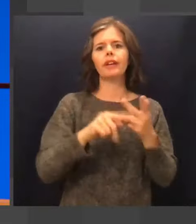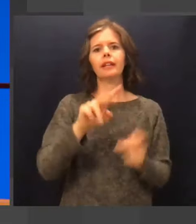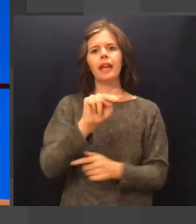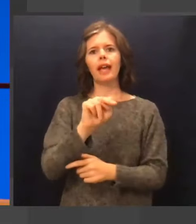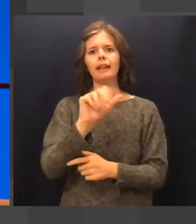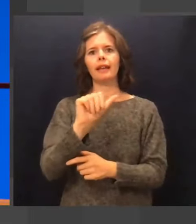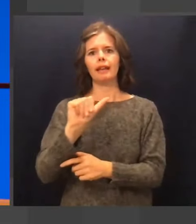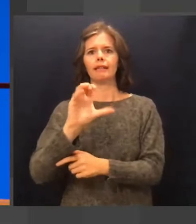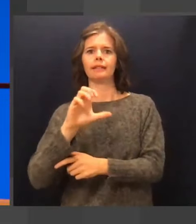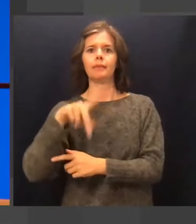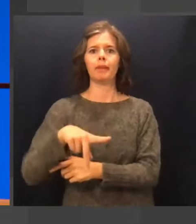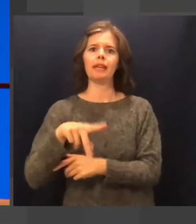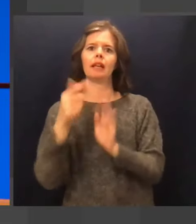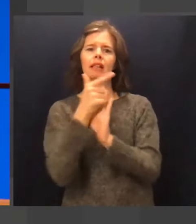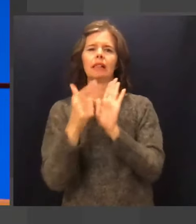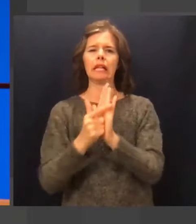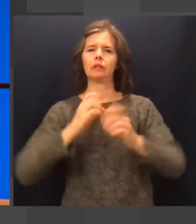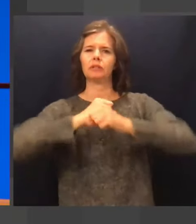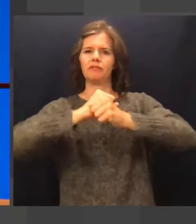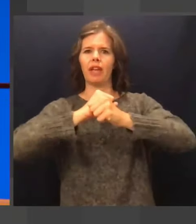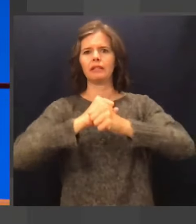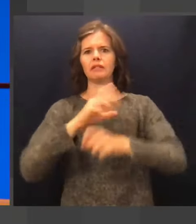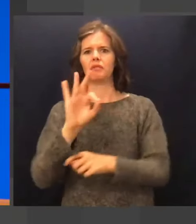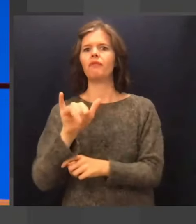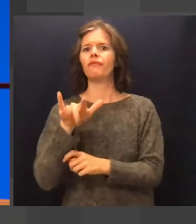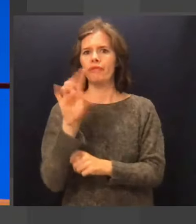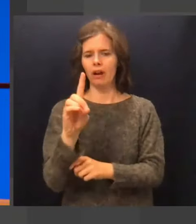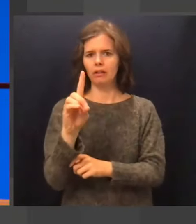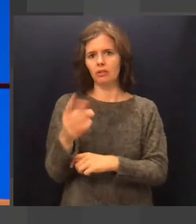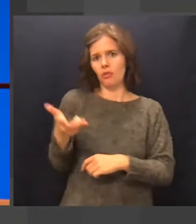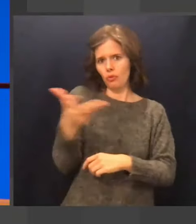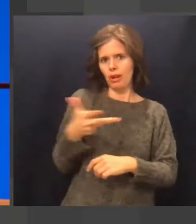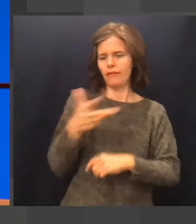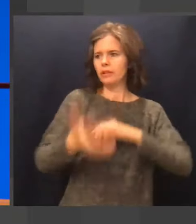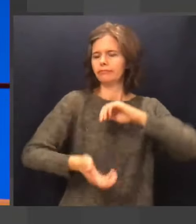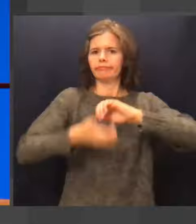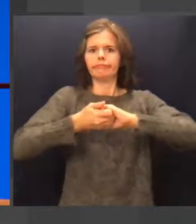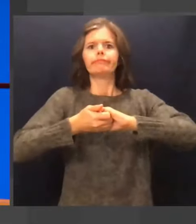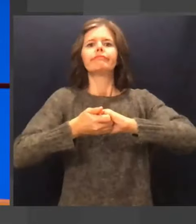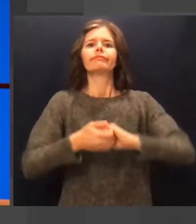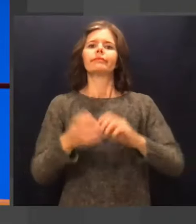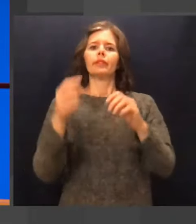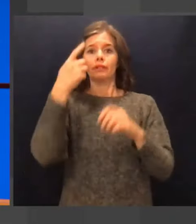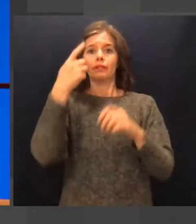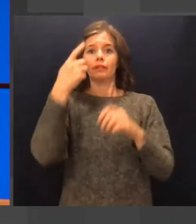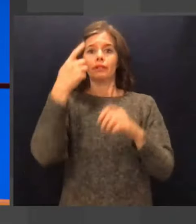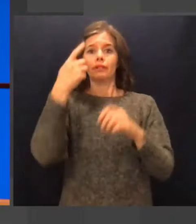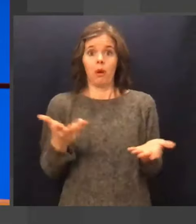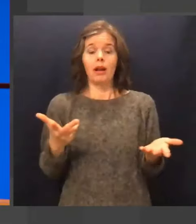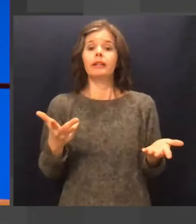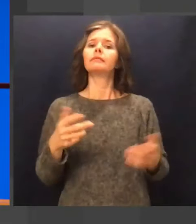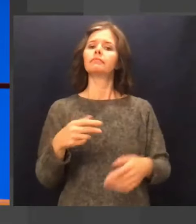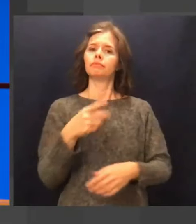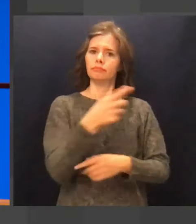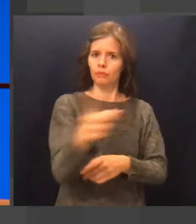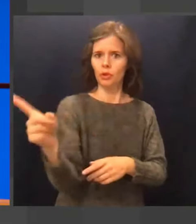NAACP LEGAL DEFENSE FUND. WE'RE PROUD TO CONTINUE SUPPORTING ORGANIZATIONS THAT FIGHT FOR EQUITY AND EQUALITY IN